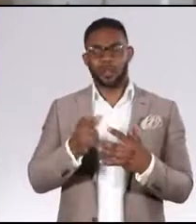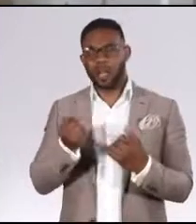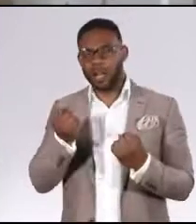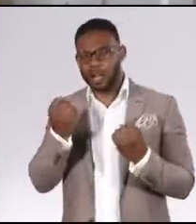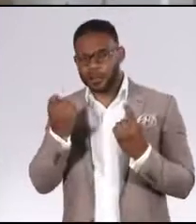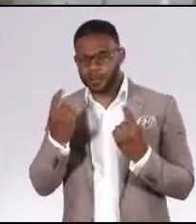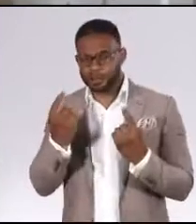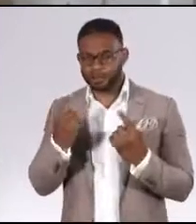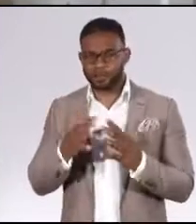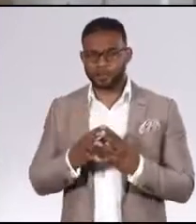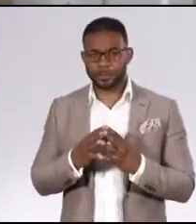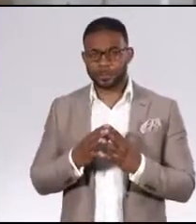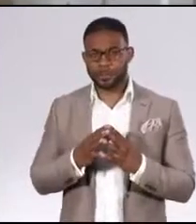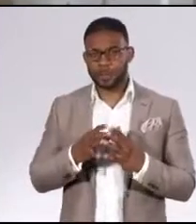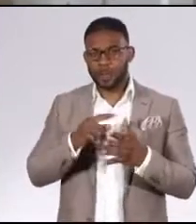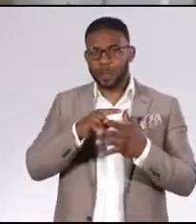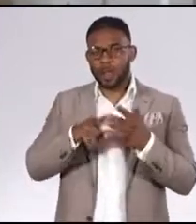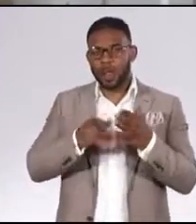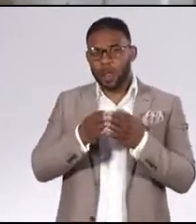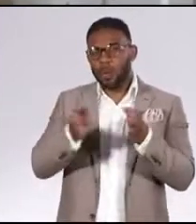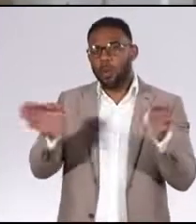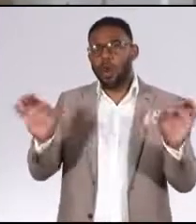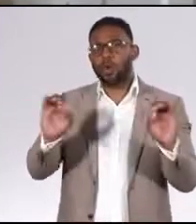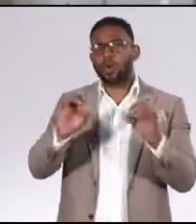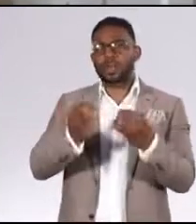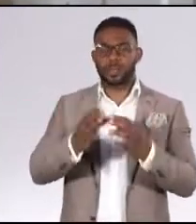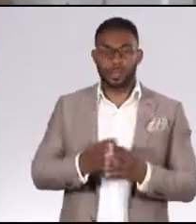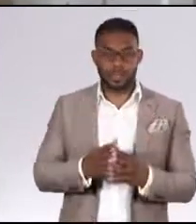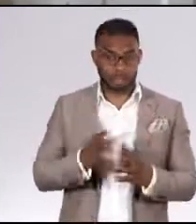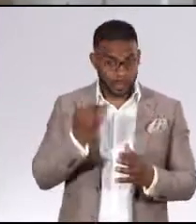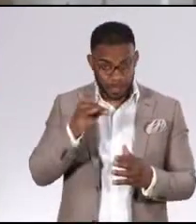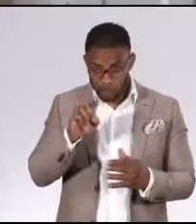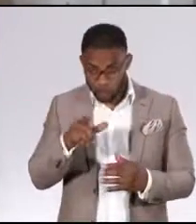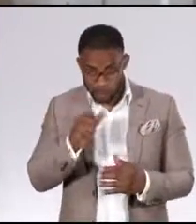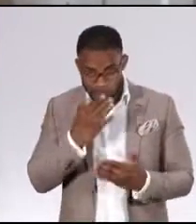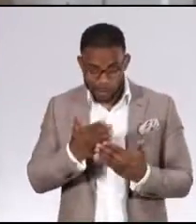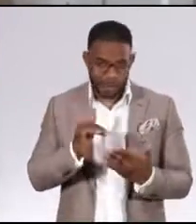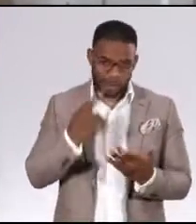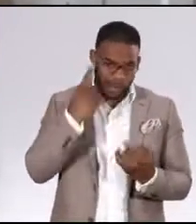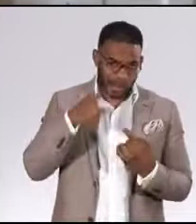uh of the the the broad organization. So drugs are things that you think of when you think of drugs,